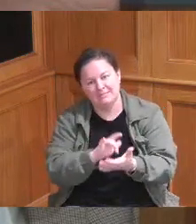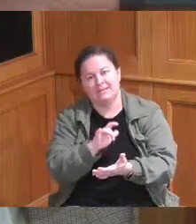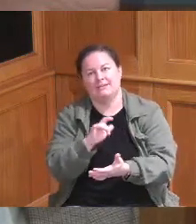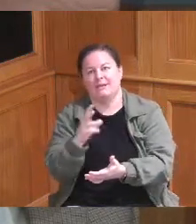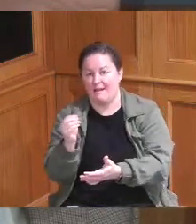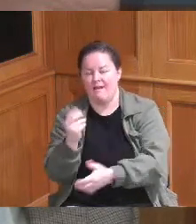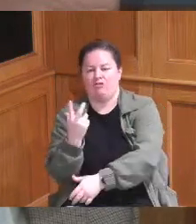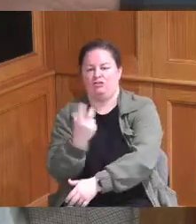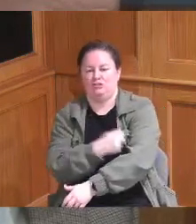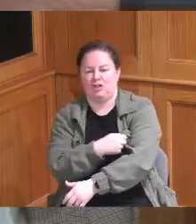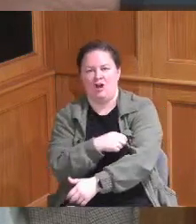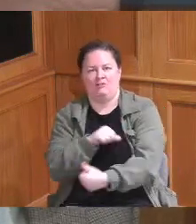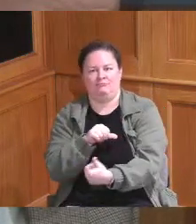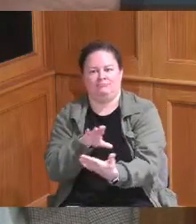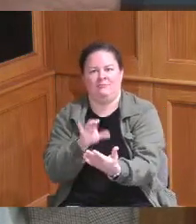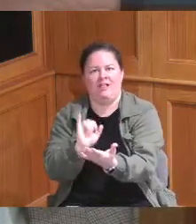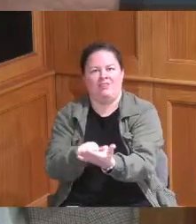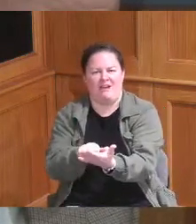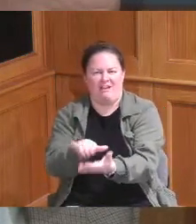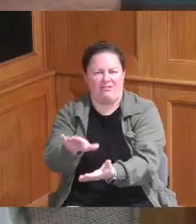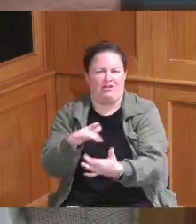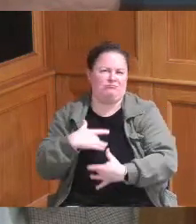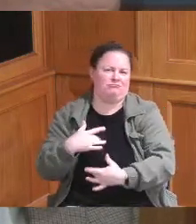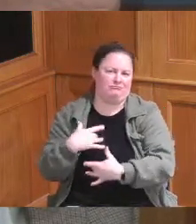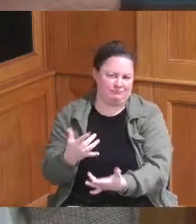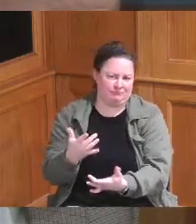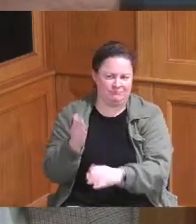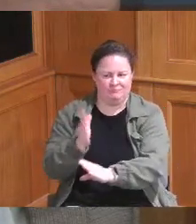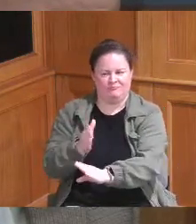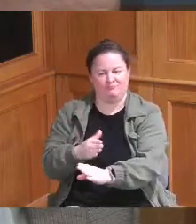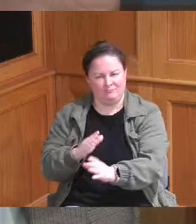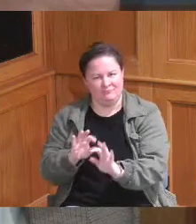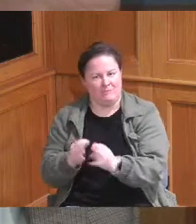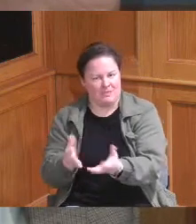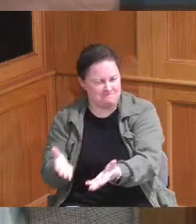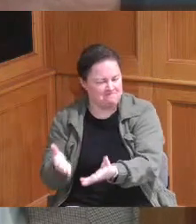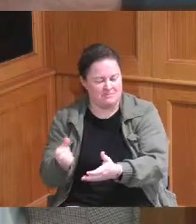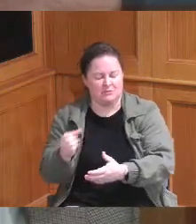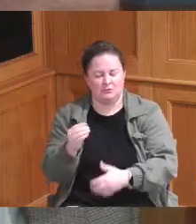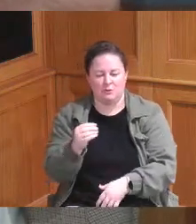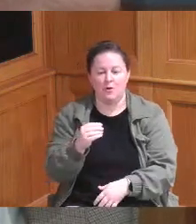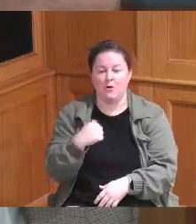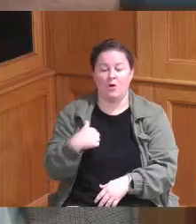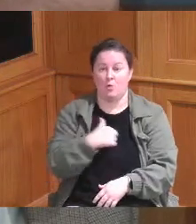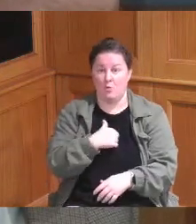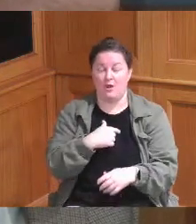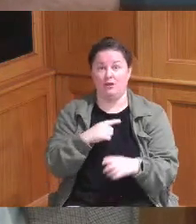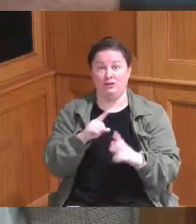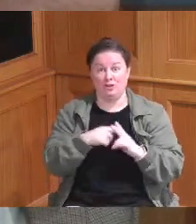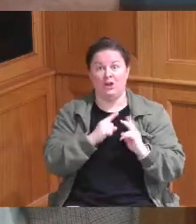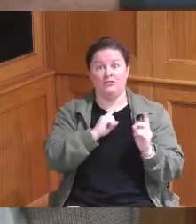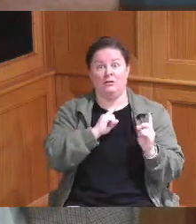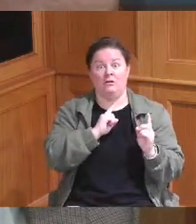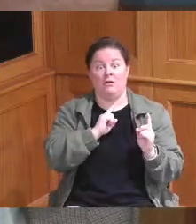so our testing too has dwindled and we are winding down too so I appreciate kind of you pointing out